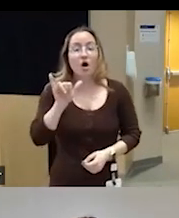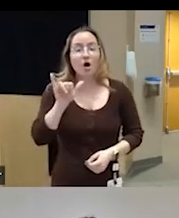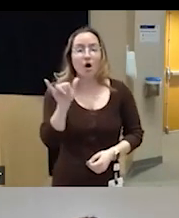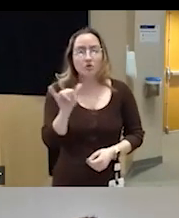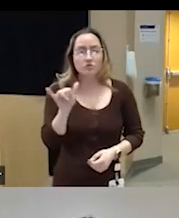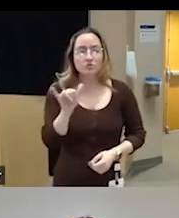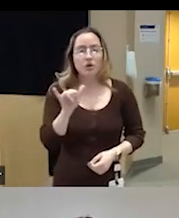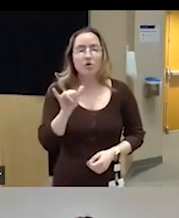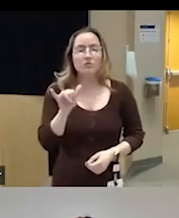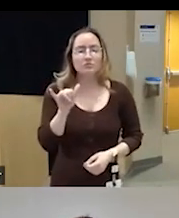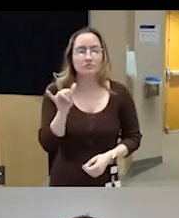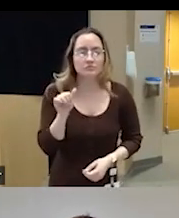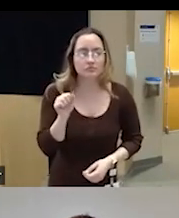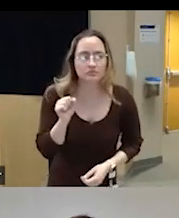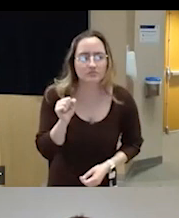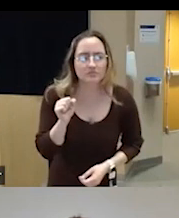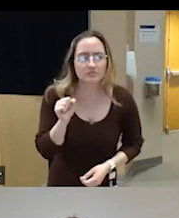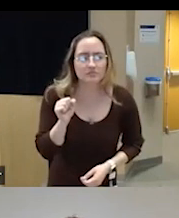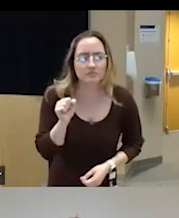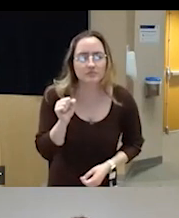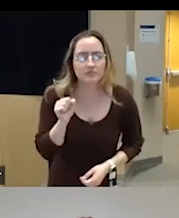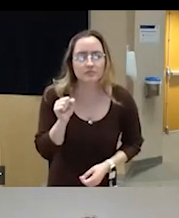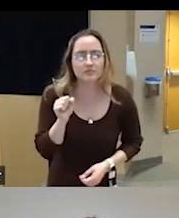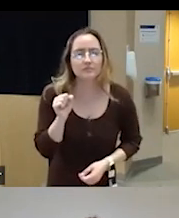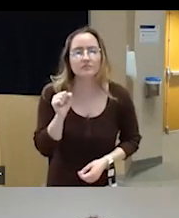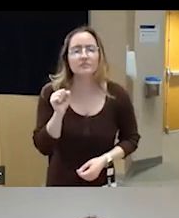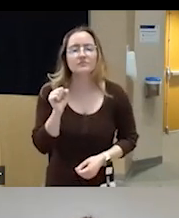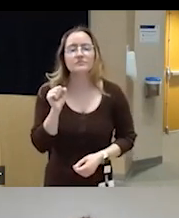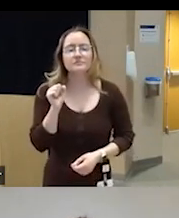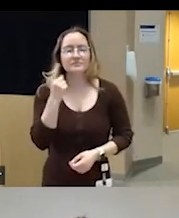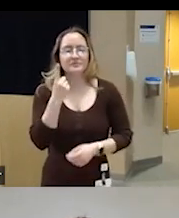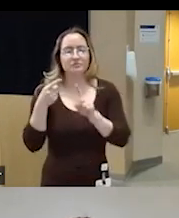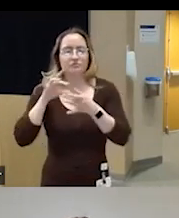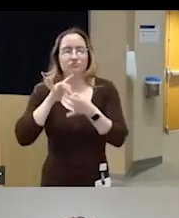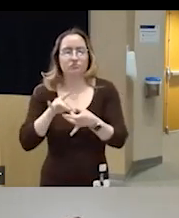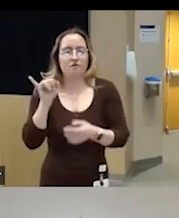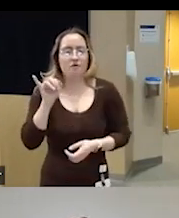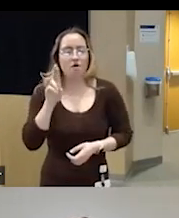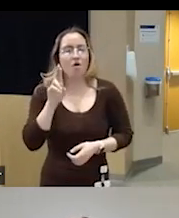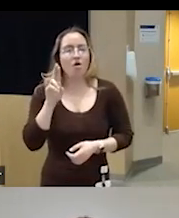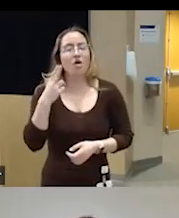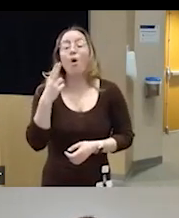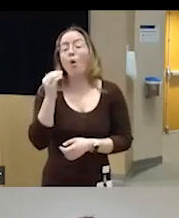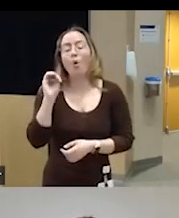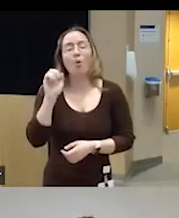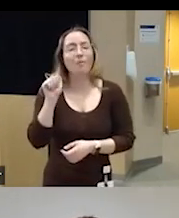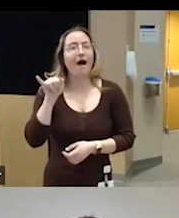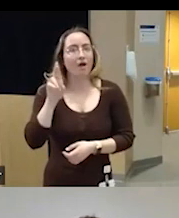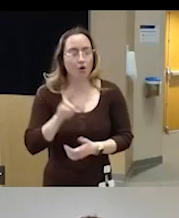And interestingly in this study. They were also able to show that those with a higher polygenic risk score.